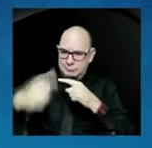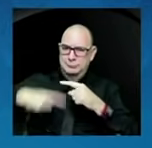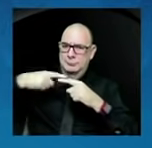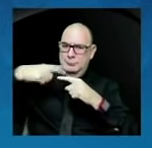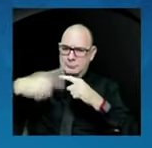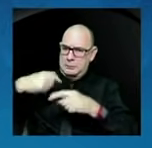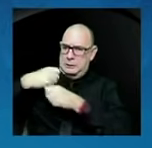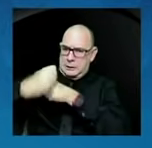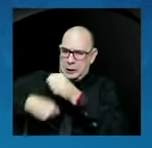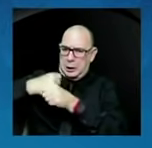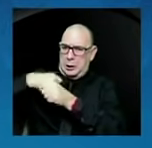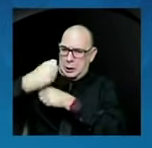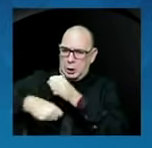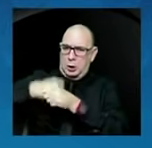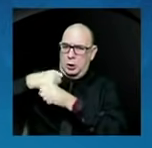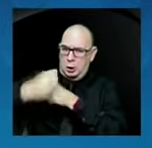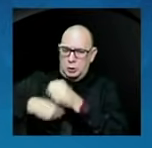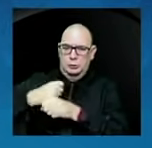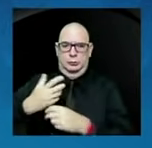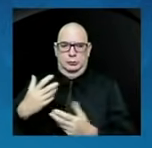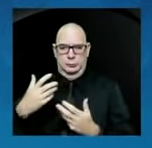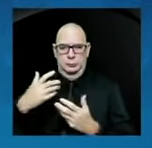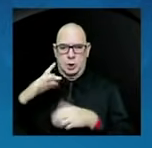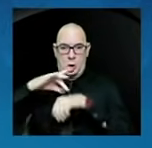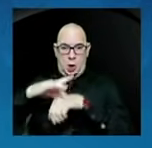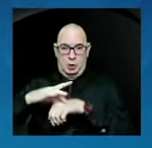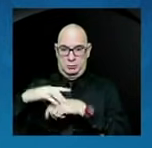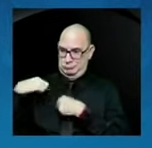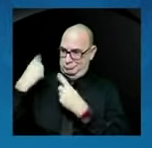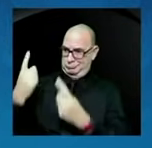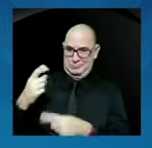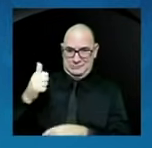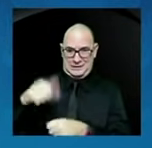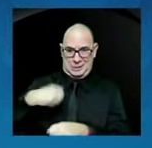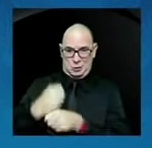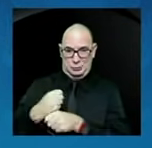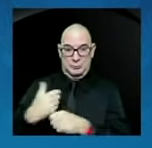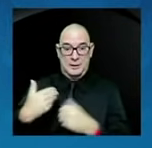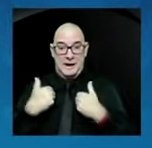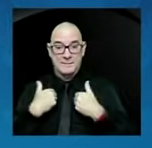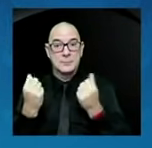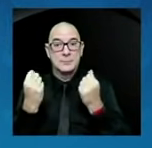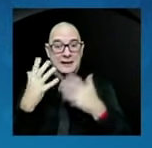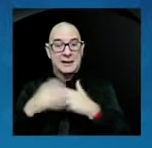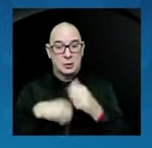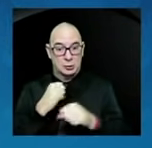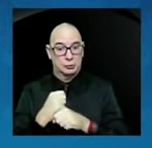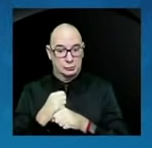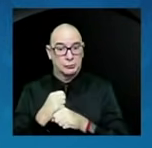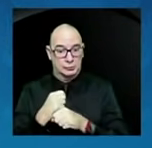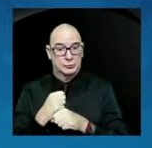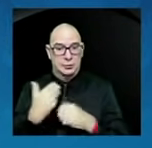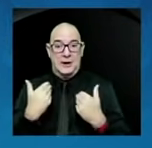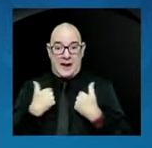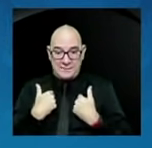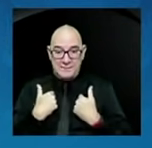RE HAVE ORBITED THE EARTH.